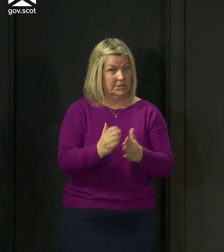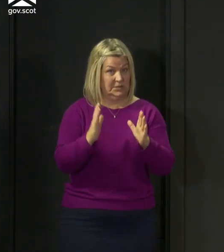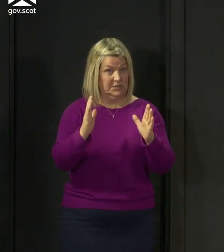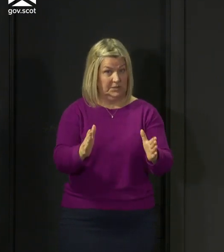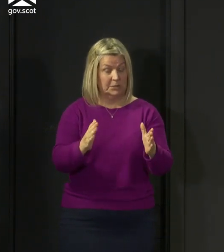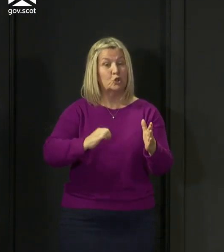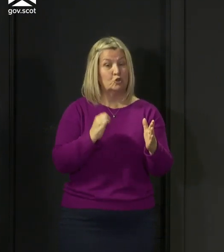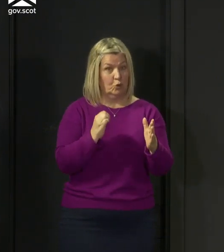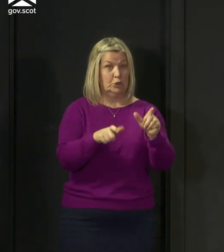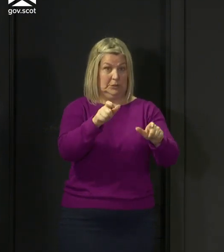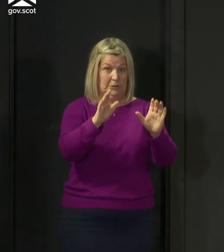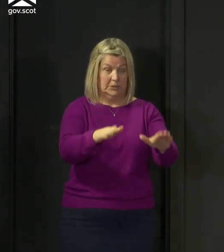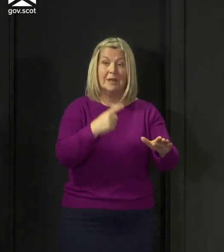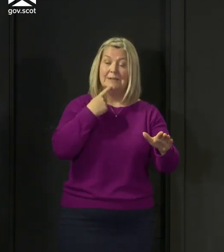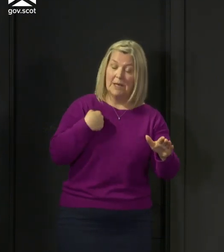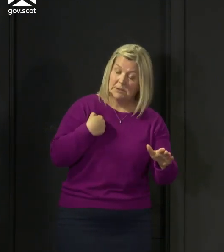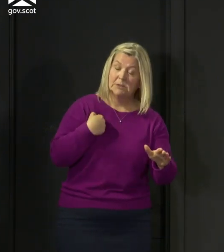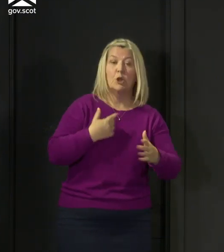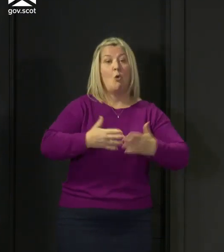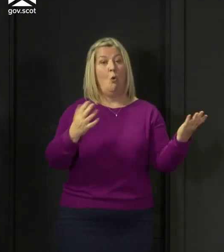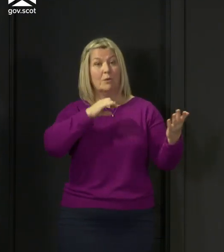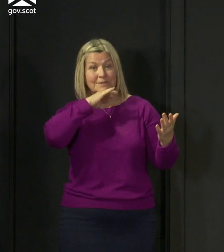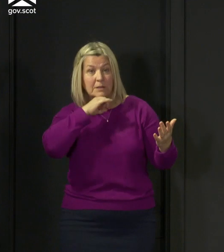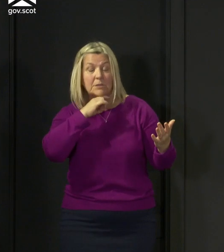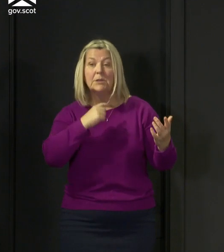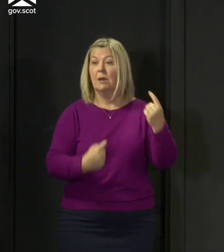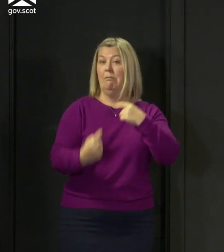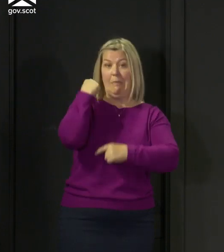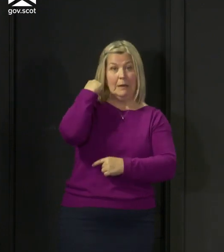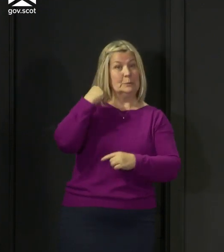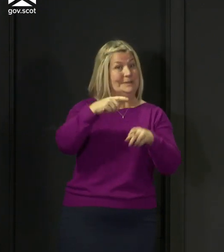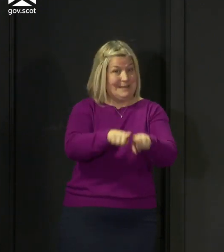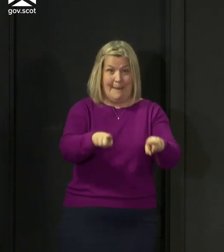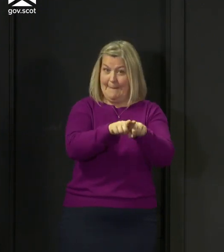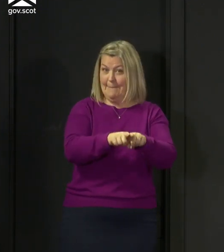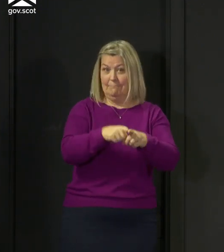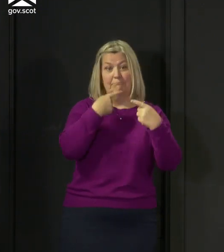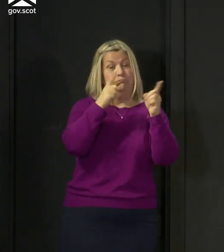Scotland yesterday, or on Saturday, or at the end of last week, has not changed. It